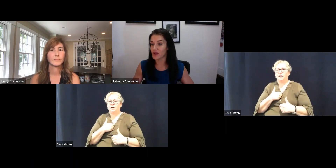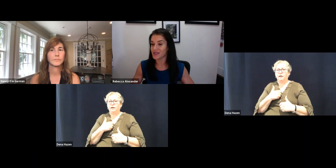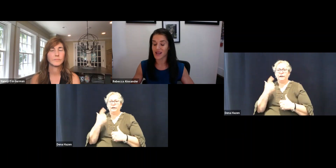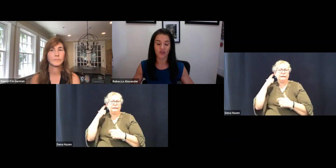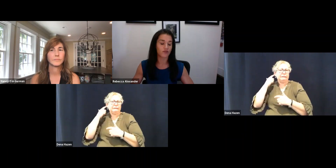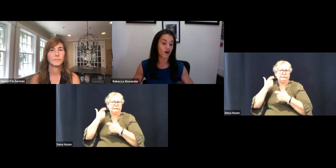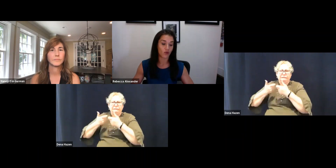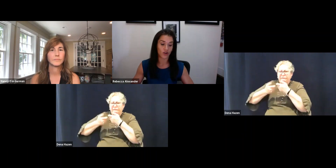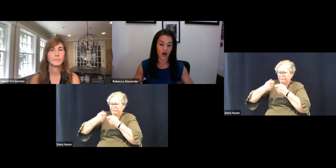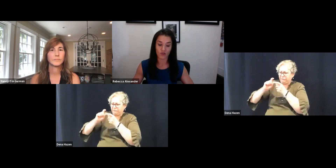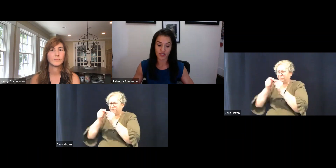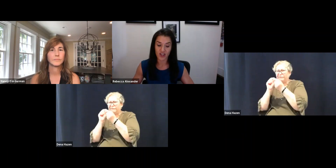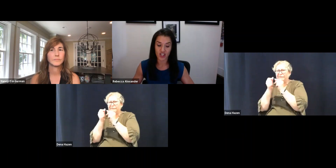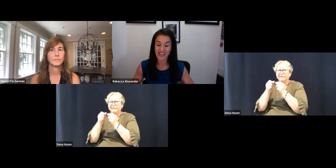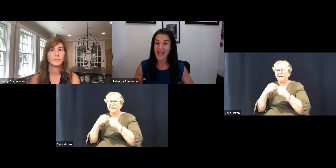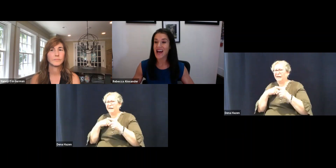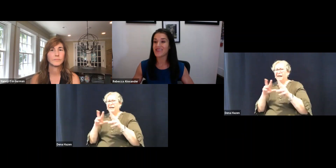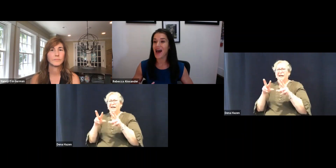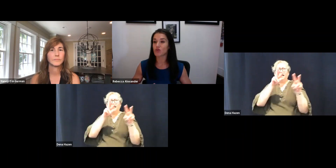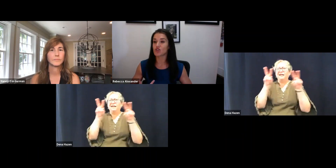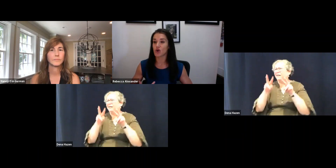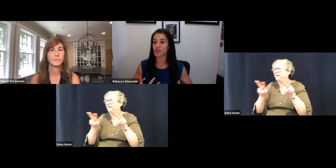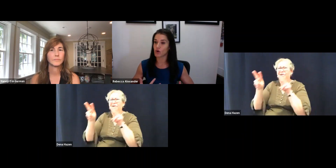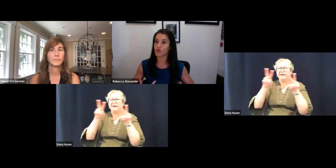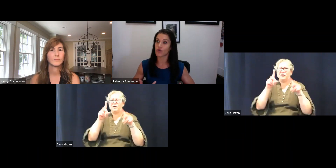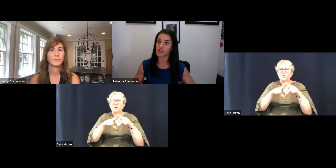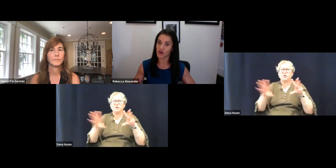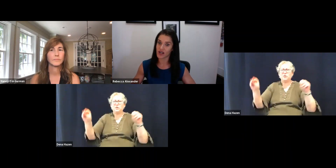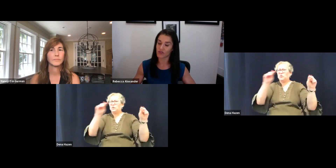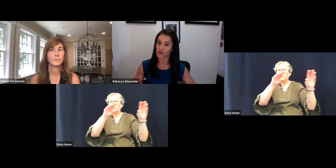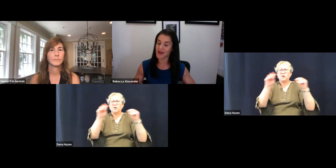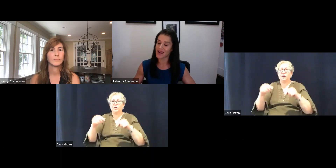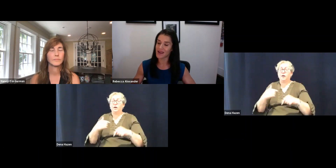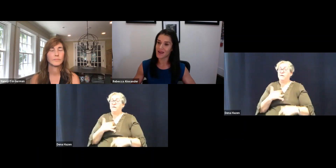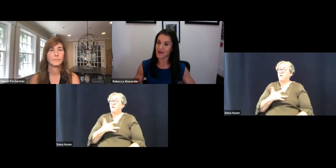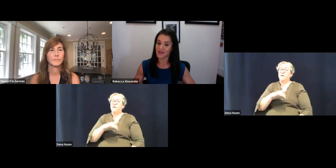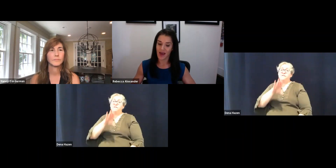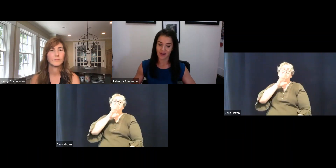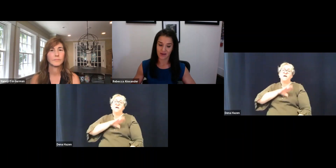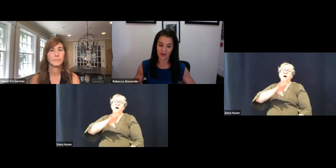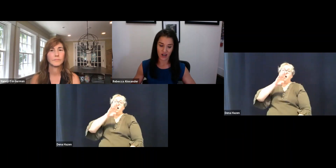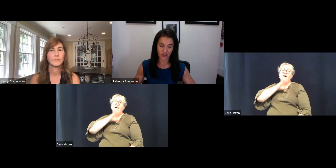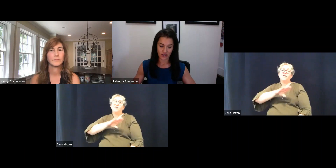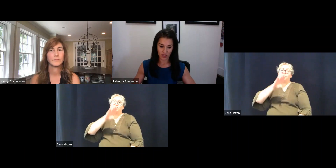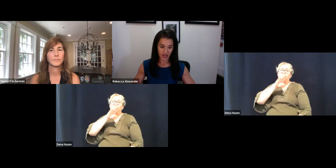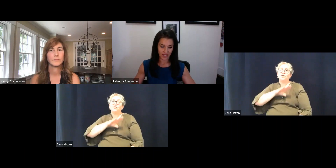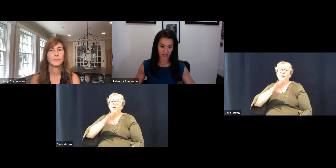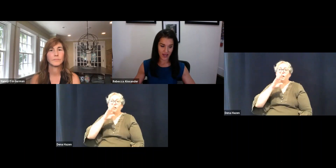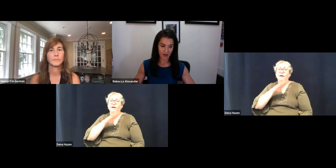because I couldn't follow the conversation. And that was so much more frustrating for me than actually playing the game.